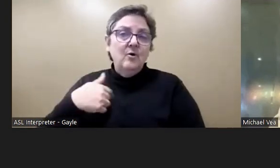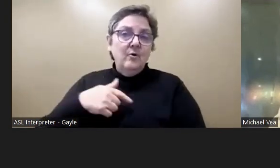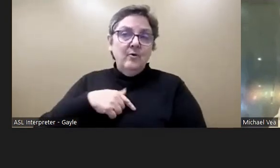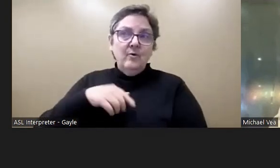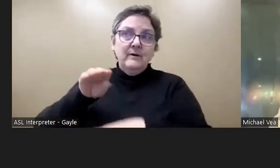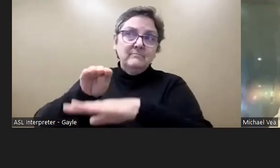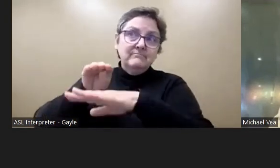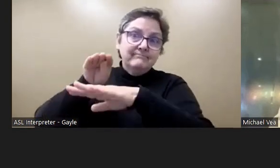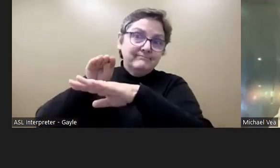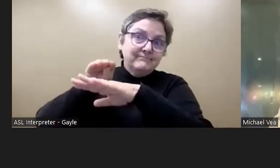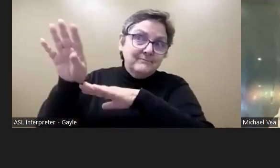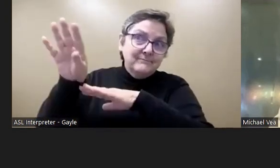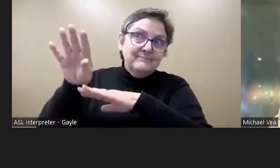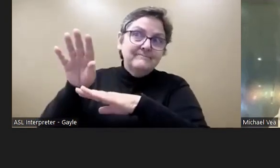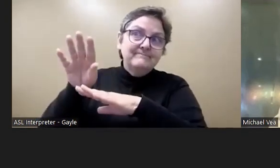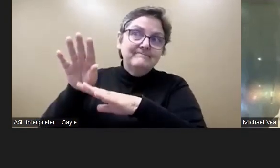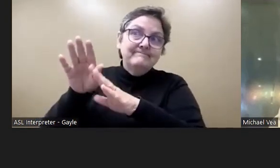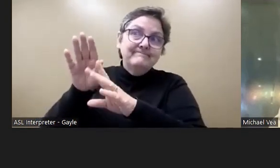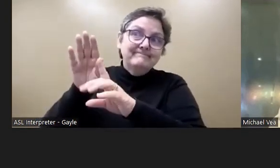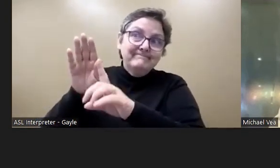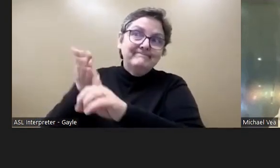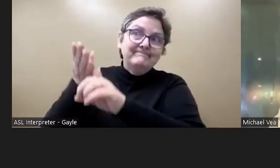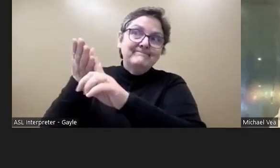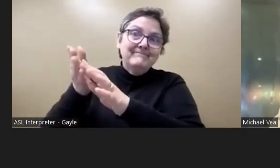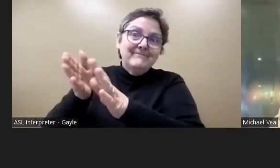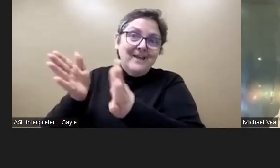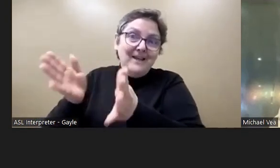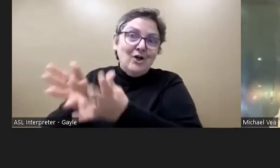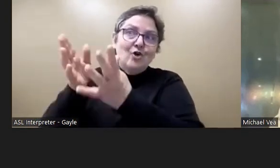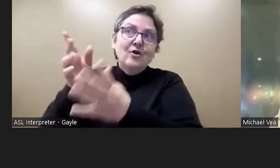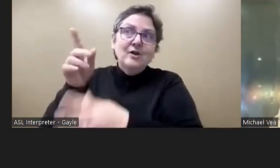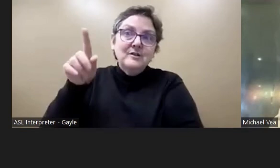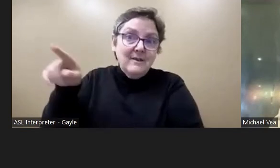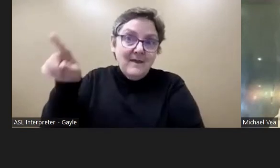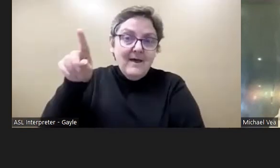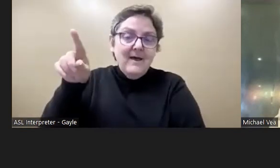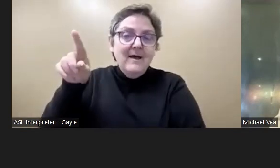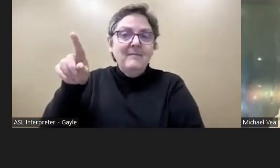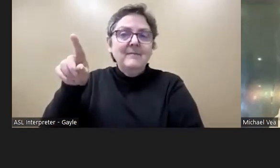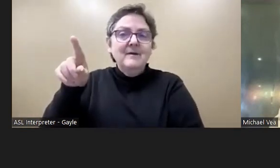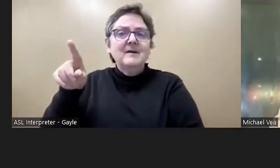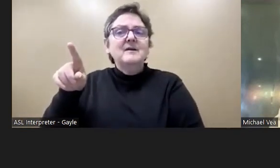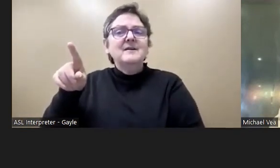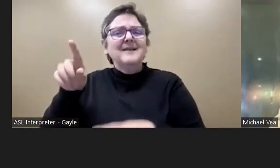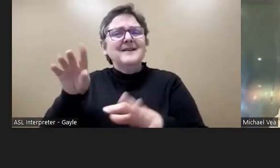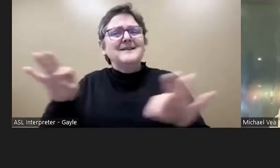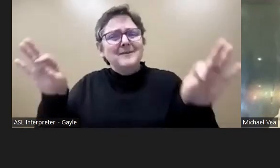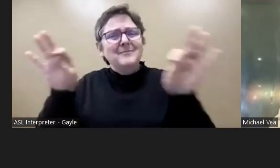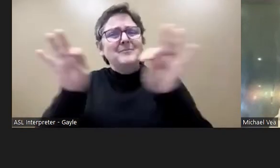we continue to encourage them to make sure that these are available for children